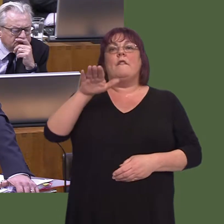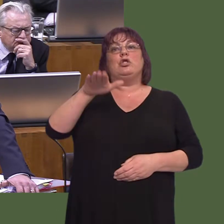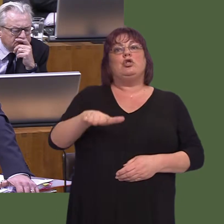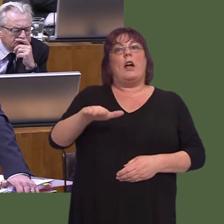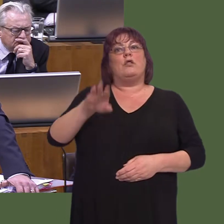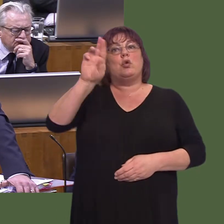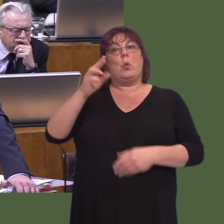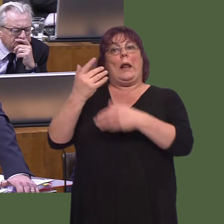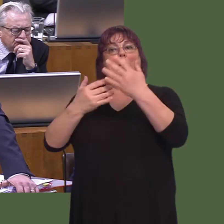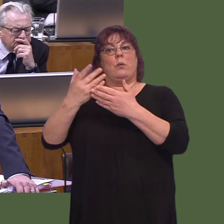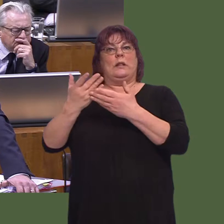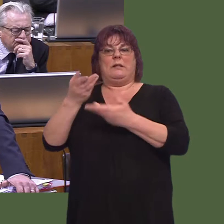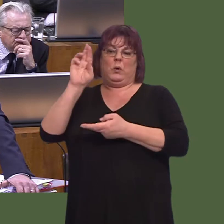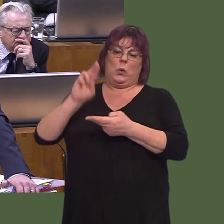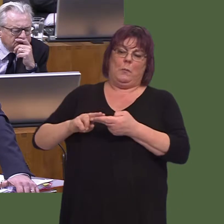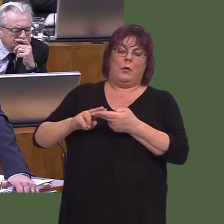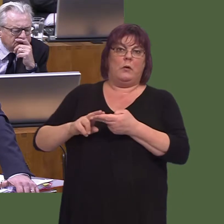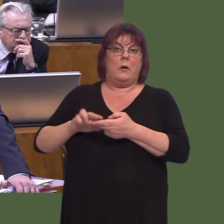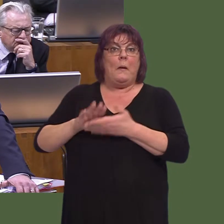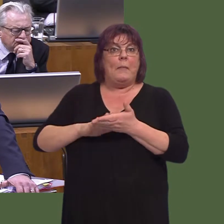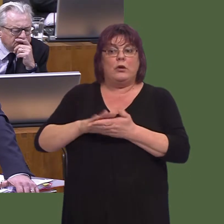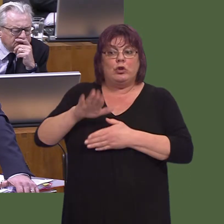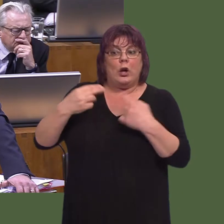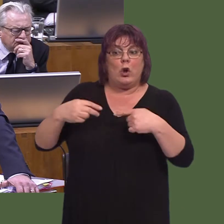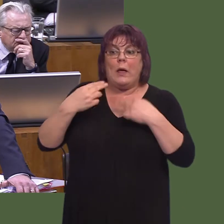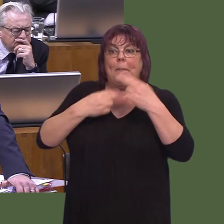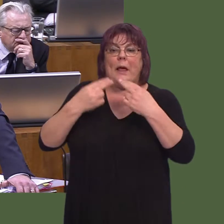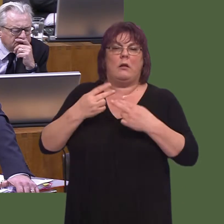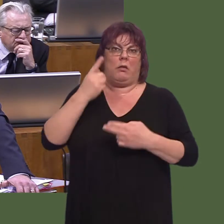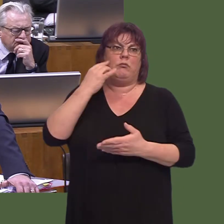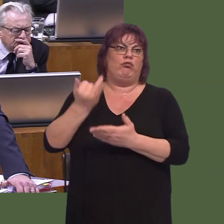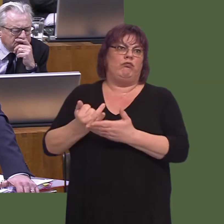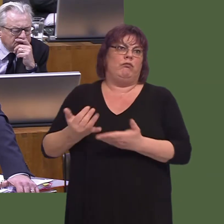in a child's account, as it were, that that child should not have a meal as a result of that.